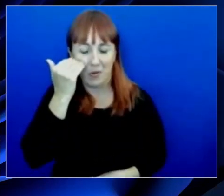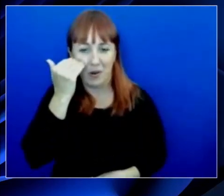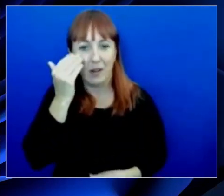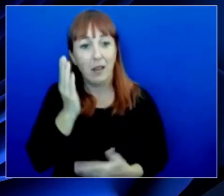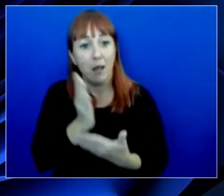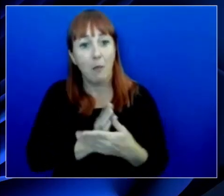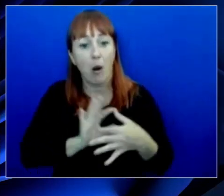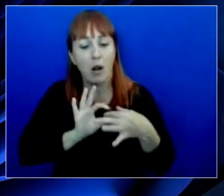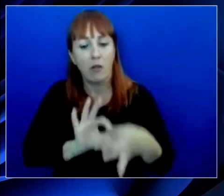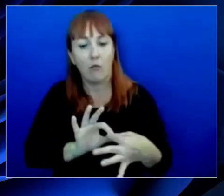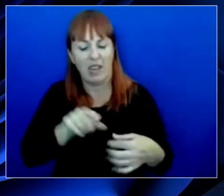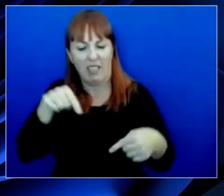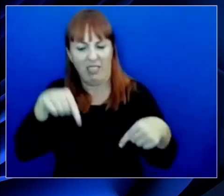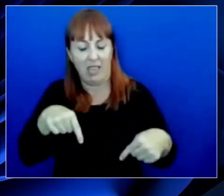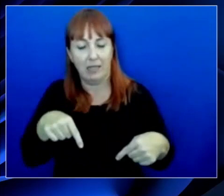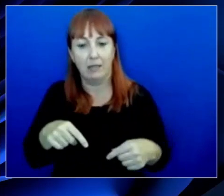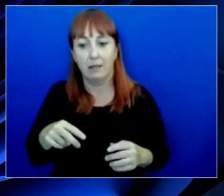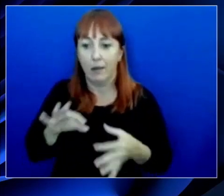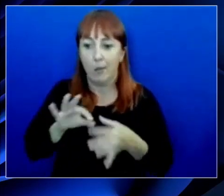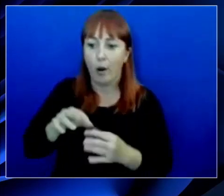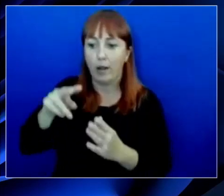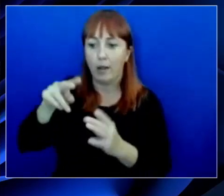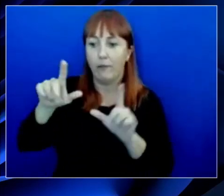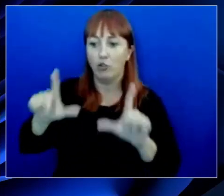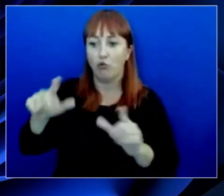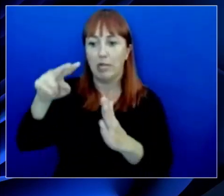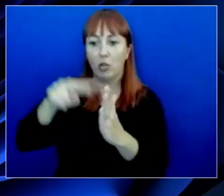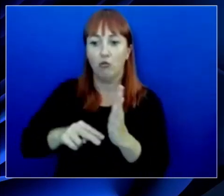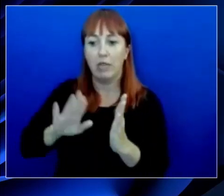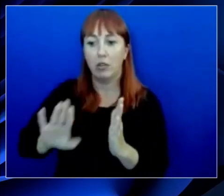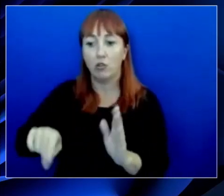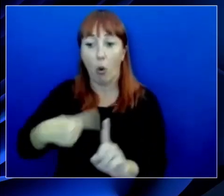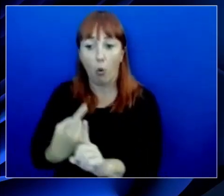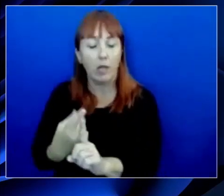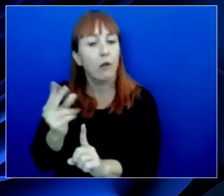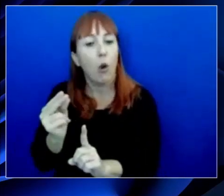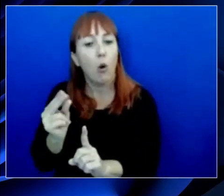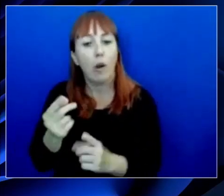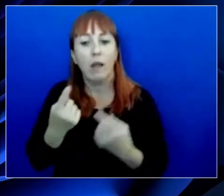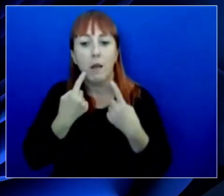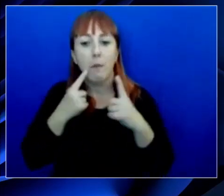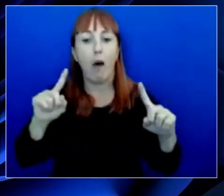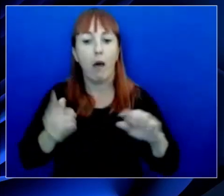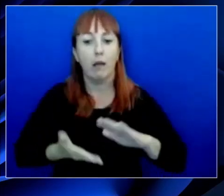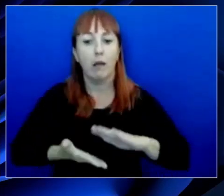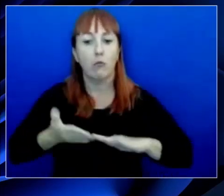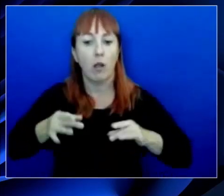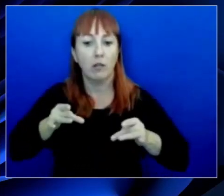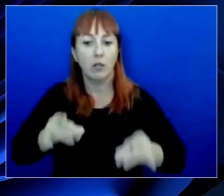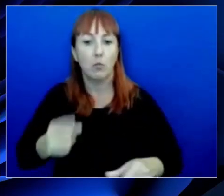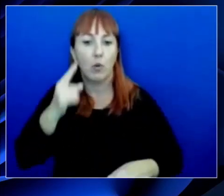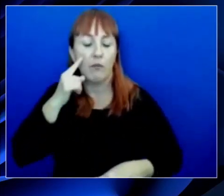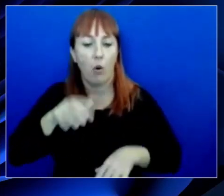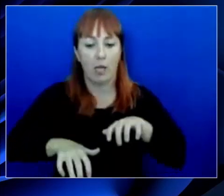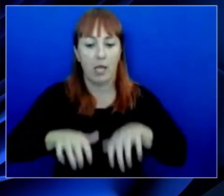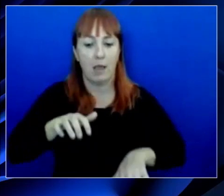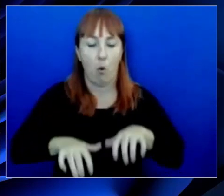this is not just about screen readers but it's about how do we make things really work well for keyboarding. So you'll see that those two things are very complementary.